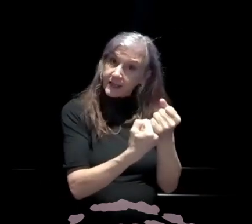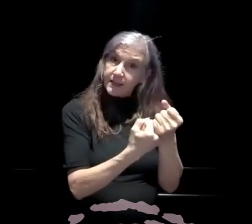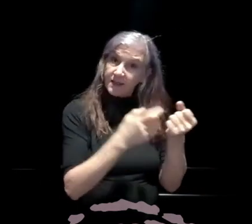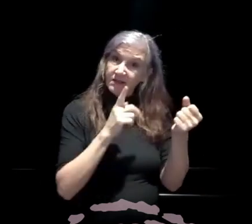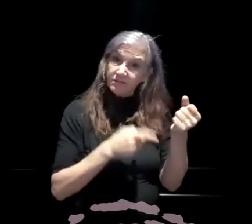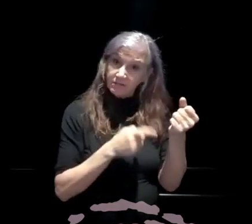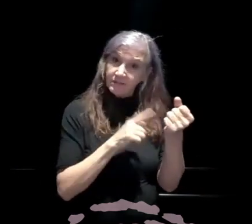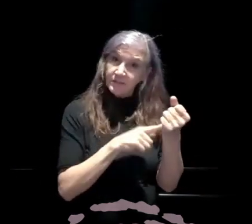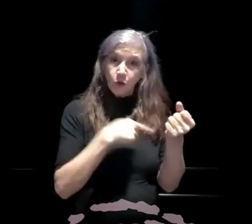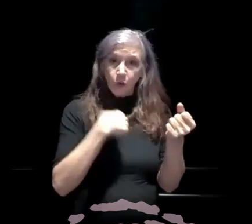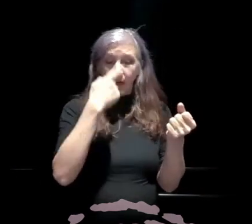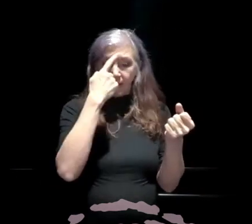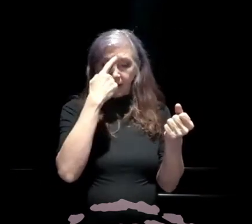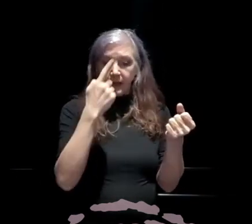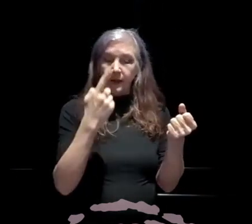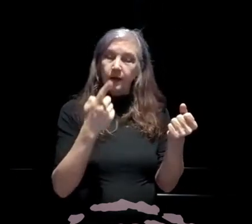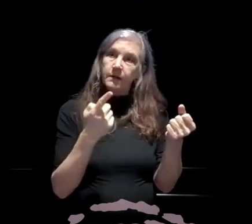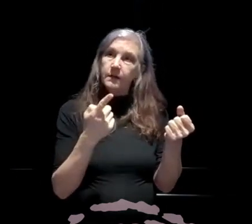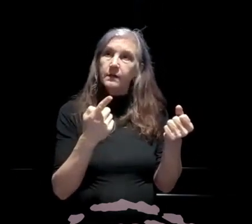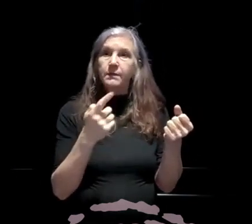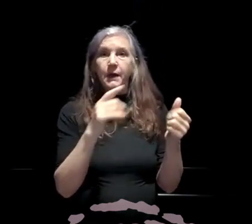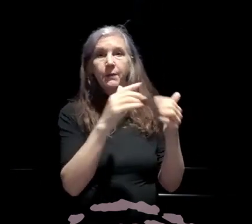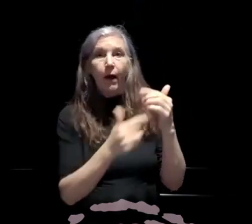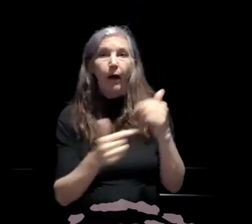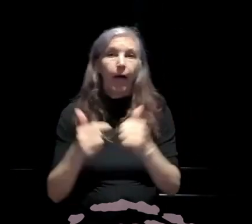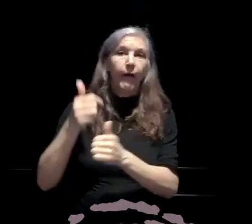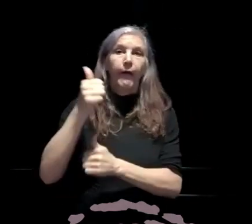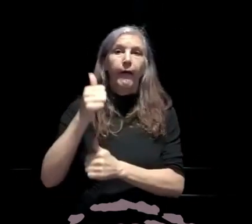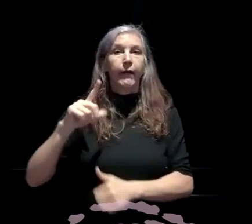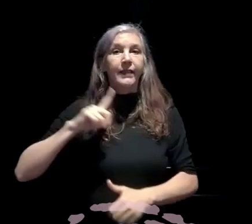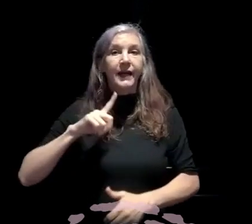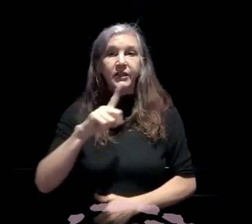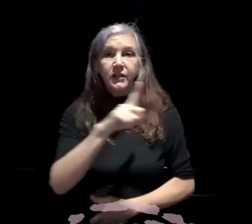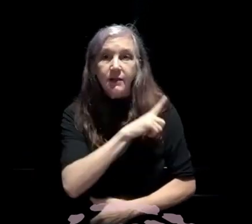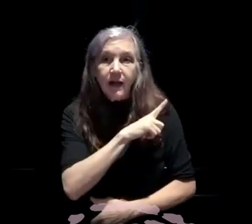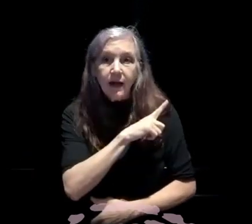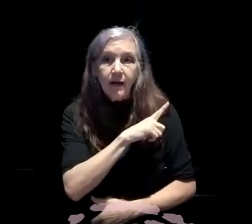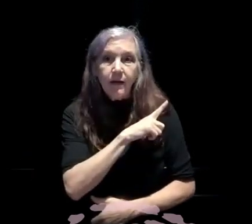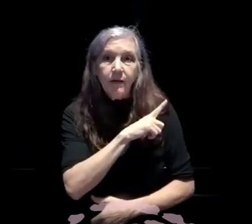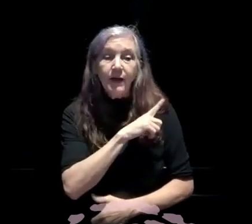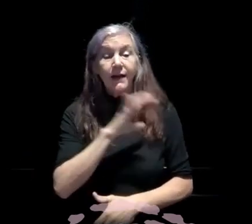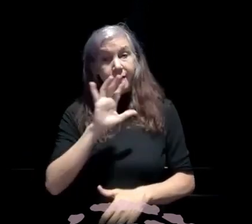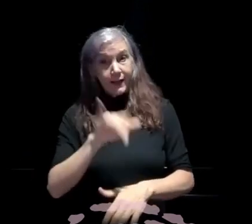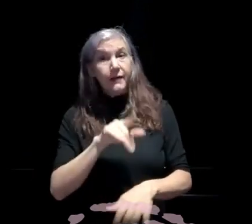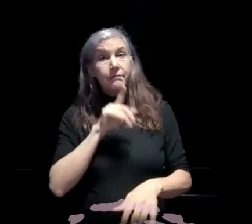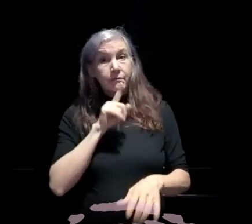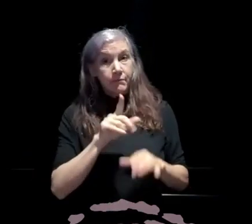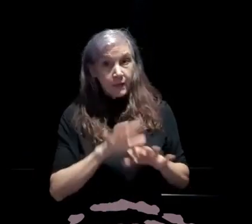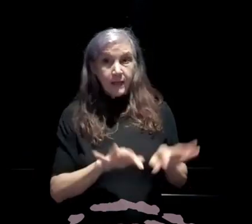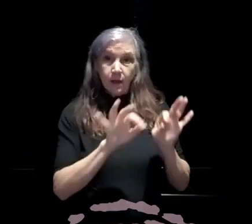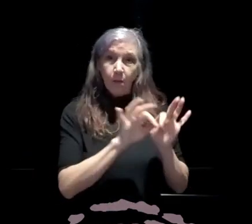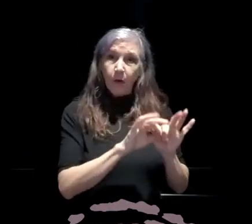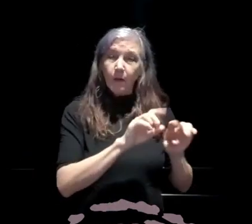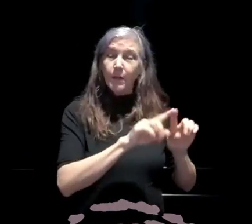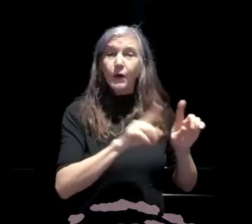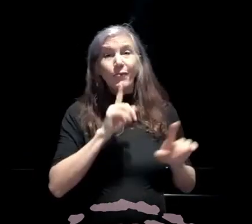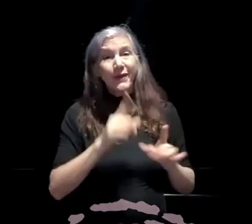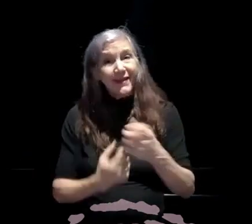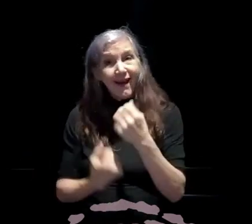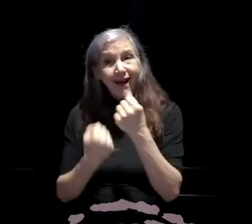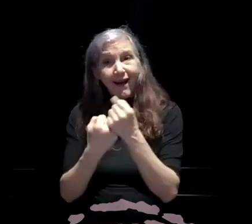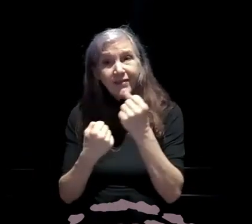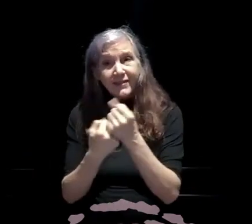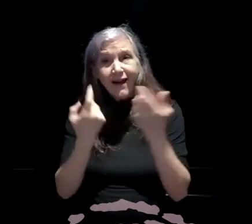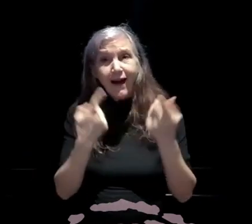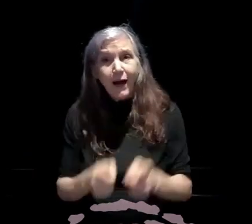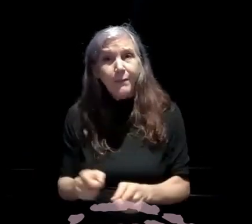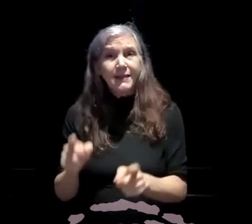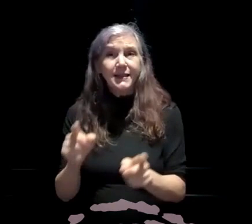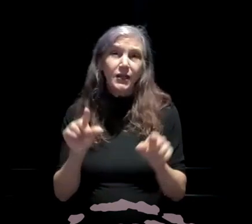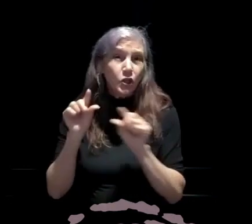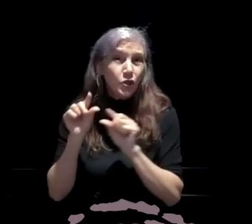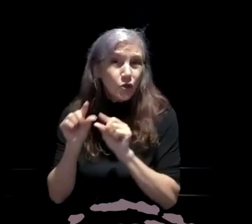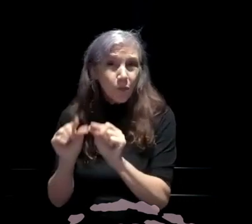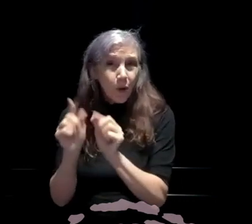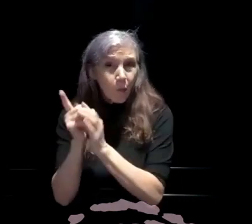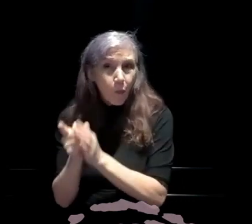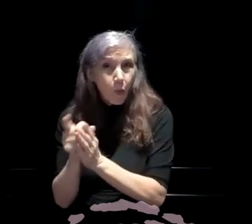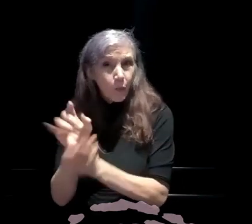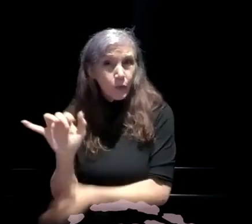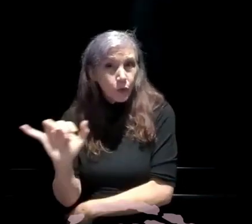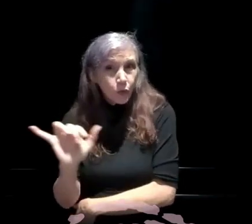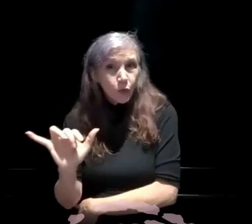Because advocacy often I think we think about it at the legislative level and I think that is absolutely and critically important but advocacy happens in the smallest of moments.